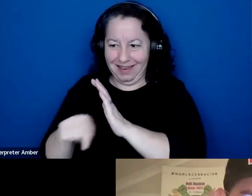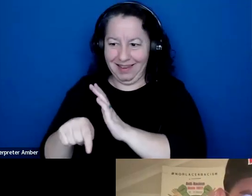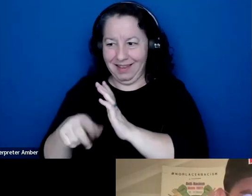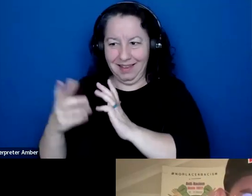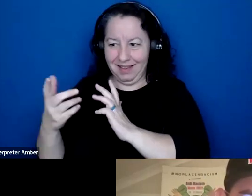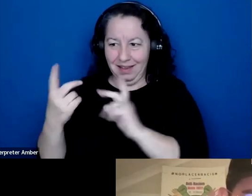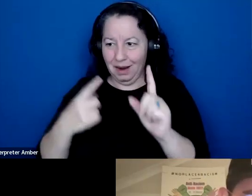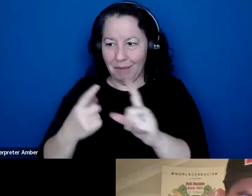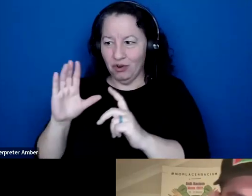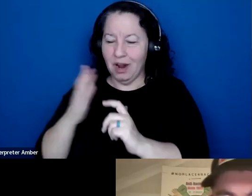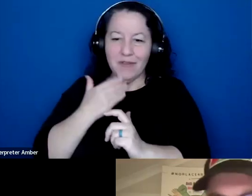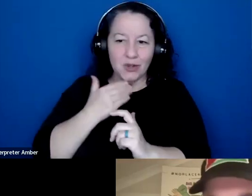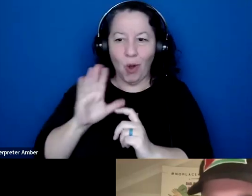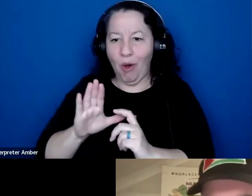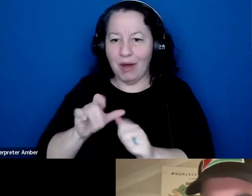and its bombardments and siege on Gaza